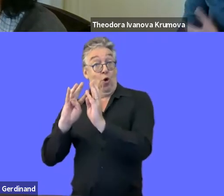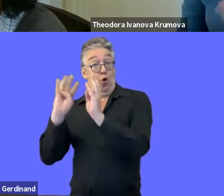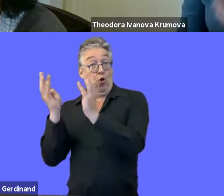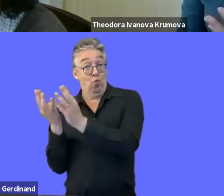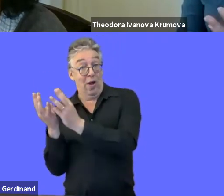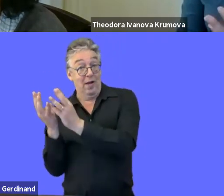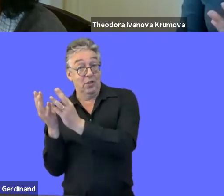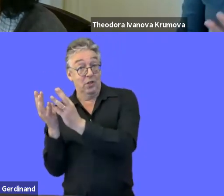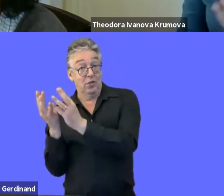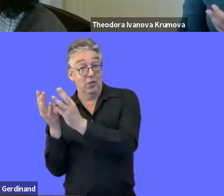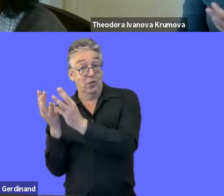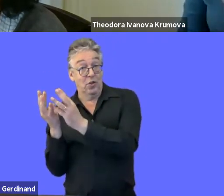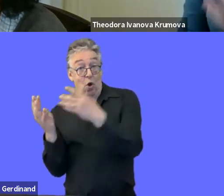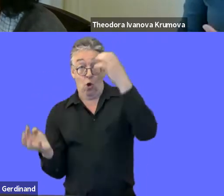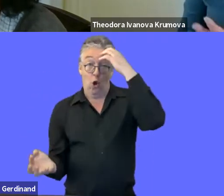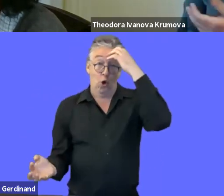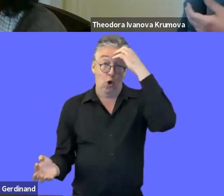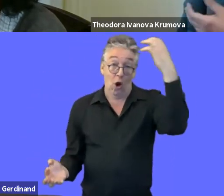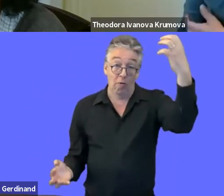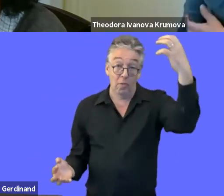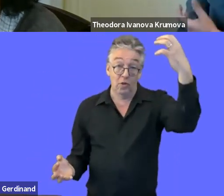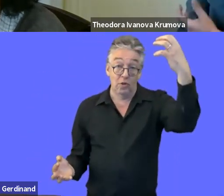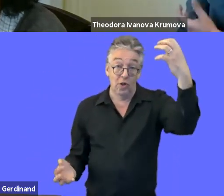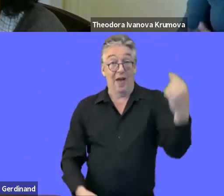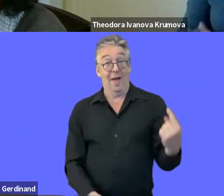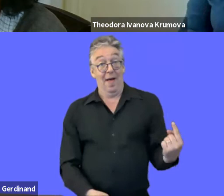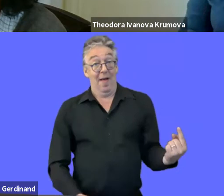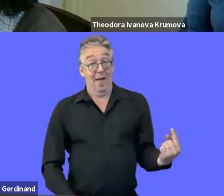The state party and the individual or the group of individuals.